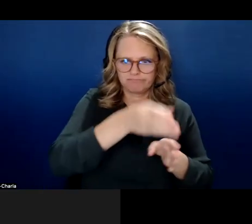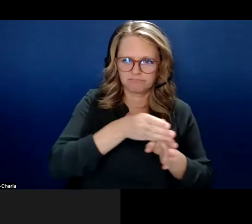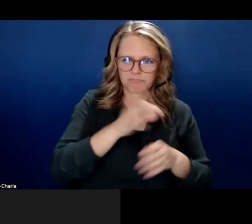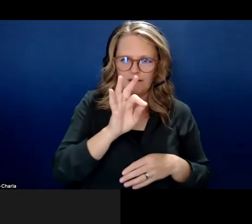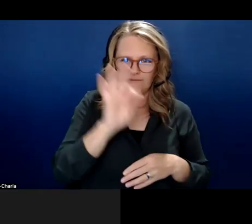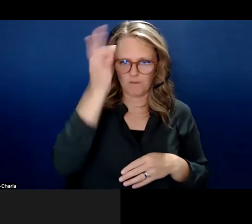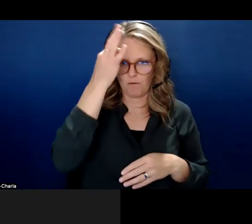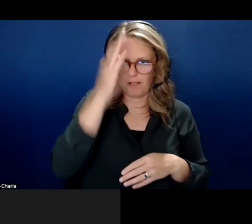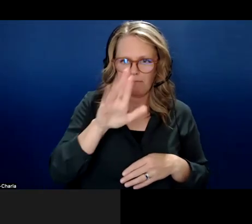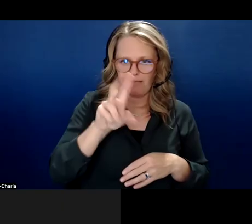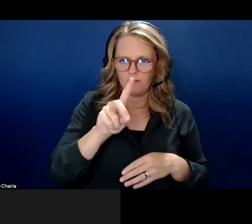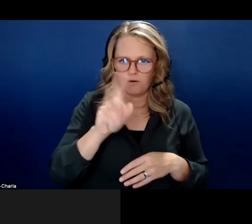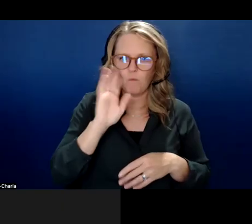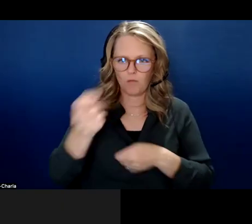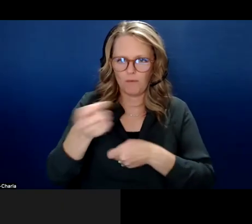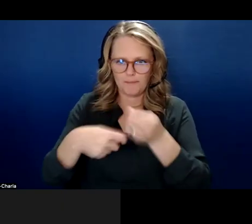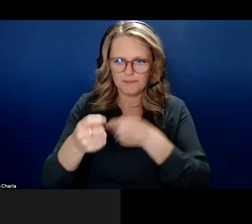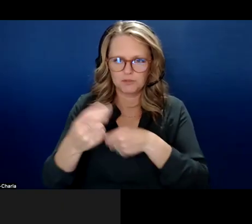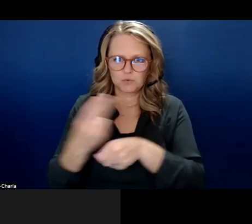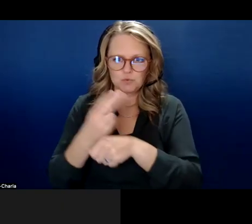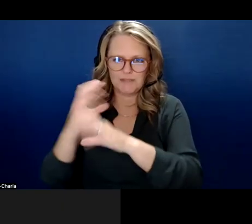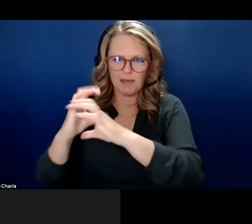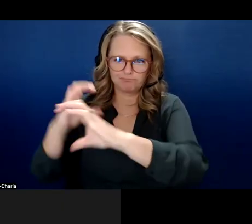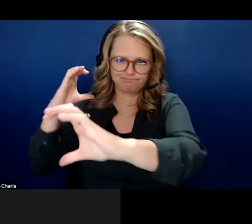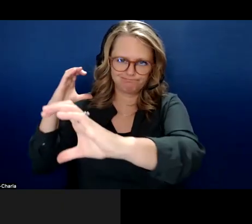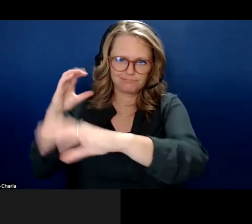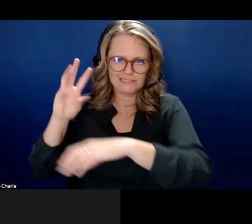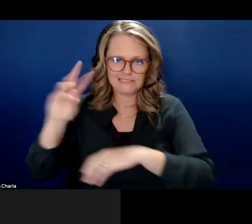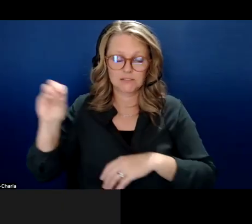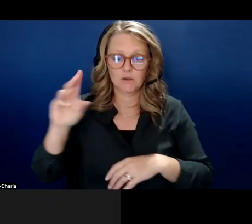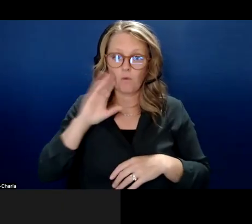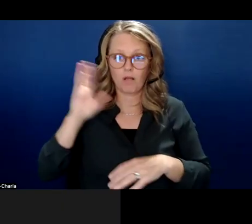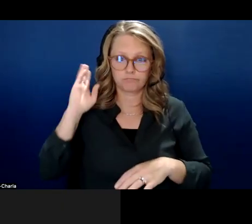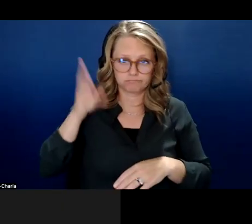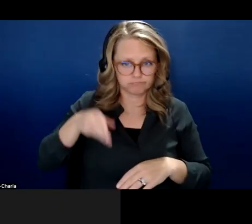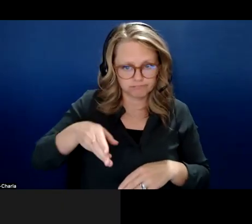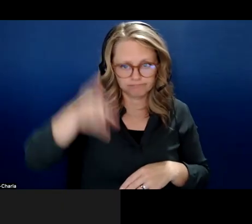and will be for the entire length of the court or adding more than there are.